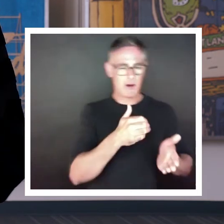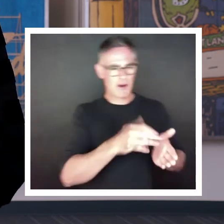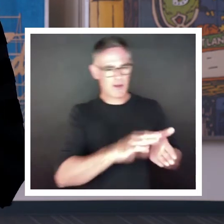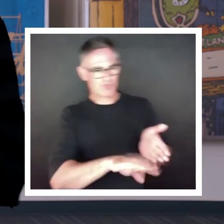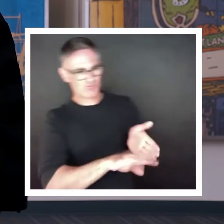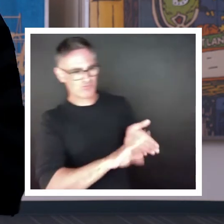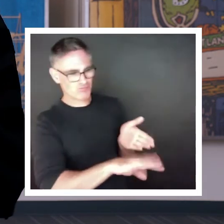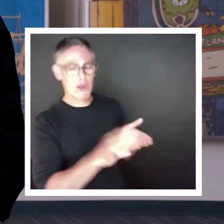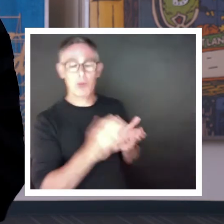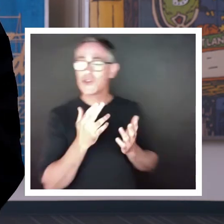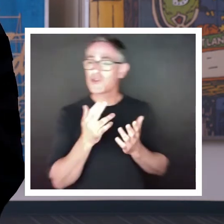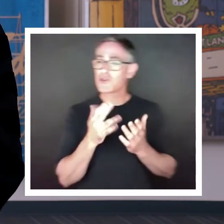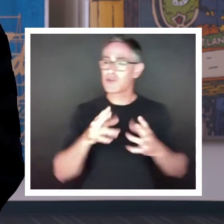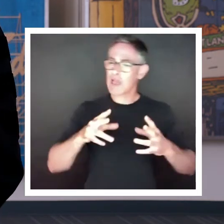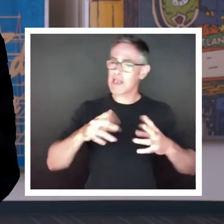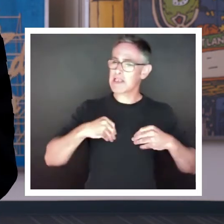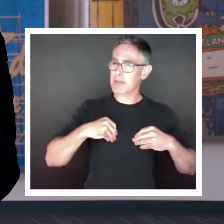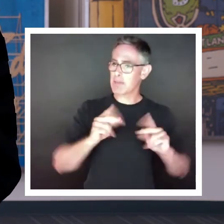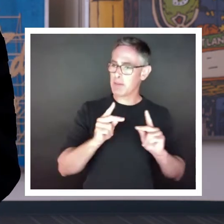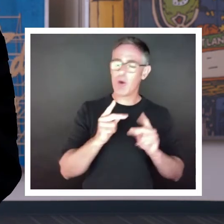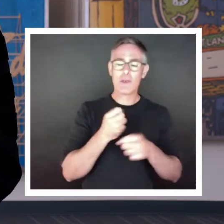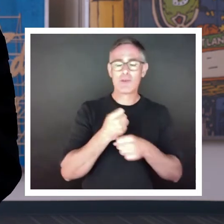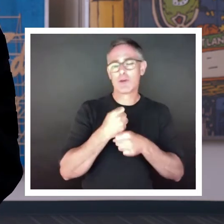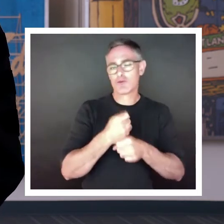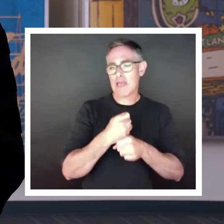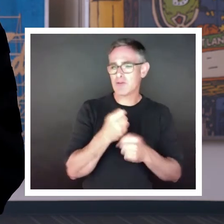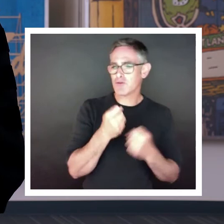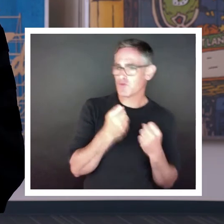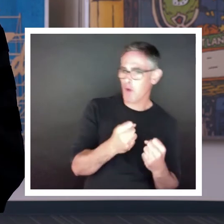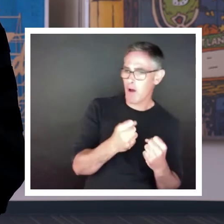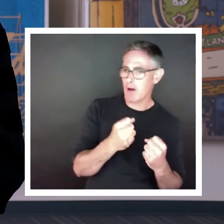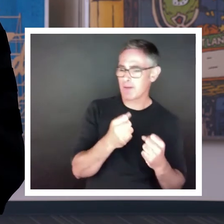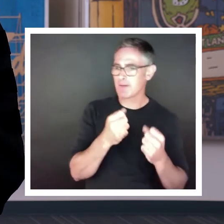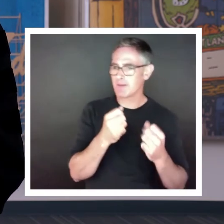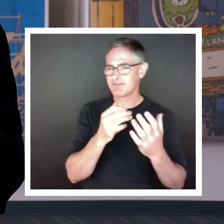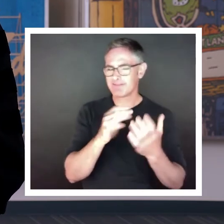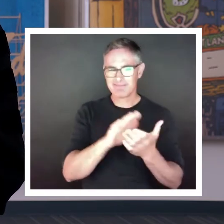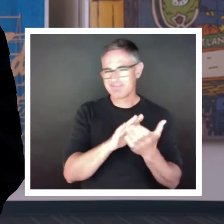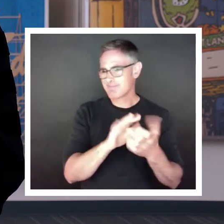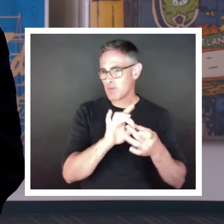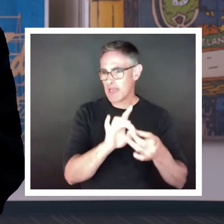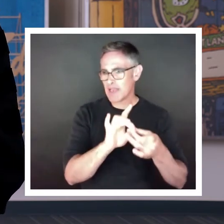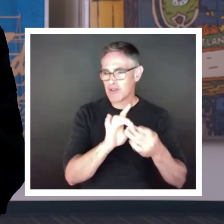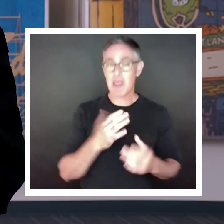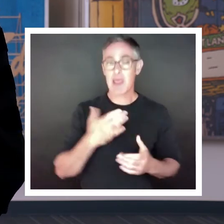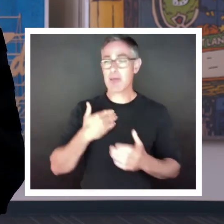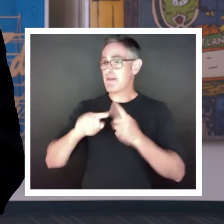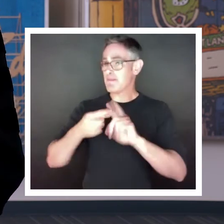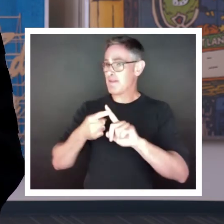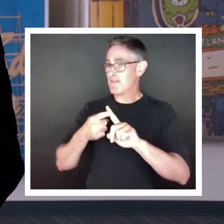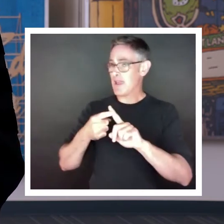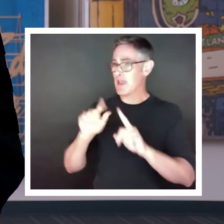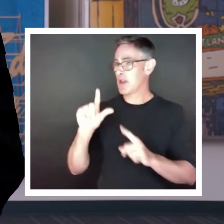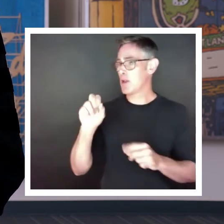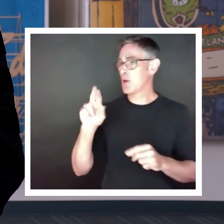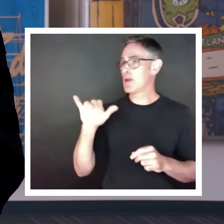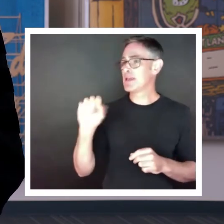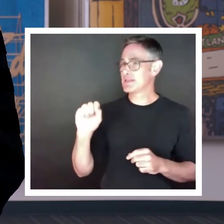which creates strong collegial relationships. My friend and author Louise Cadwell writes about this phenomenon in 2003.